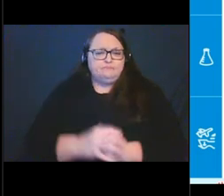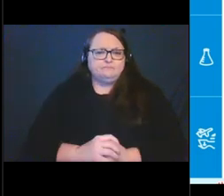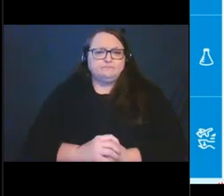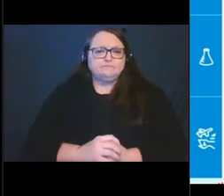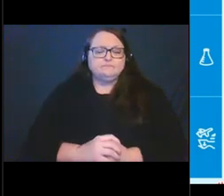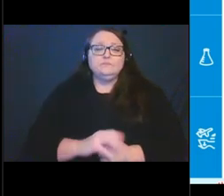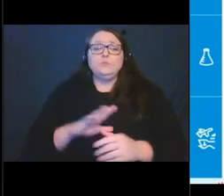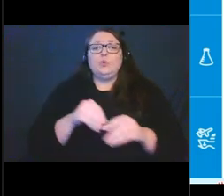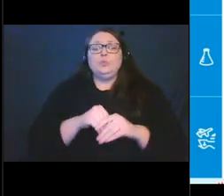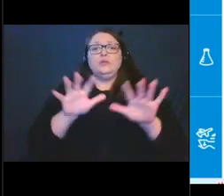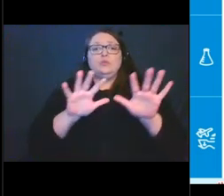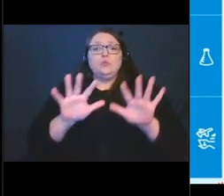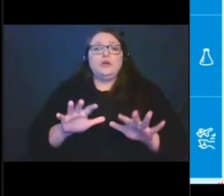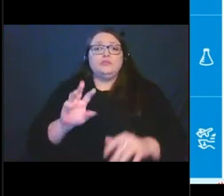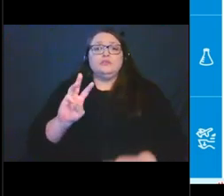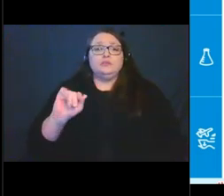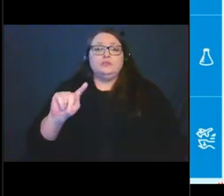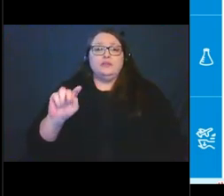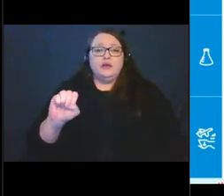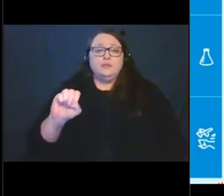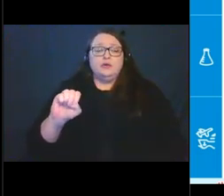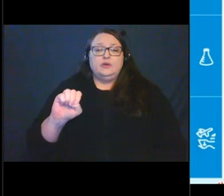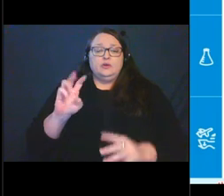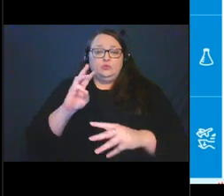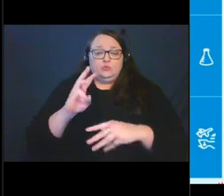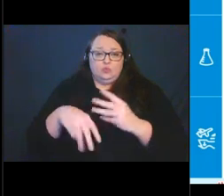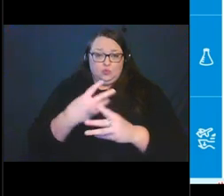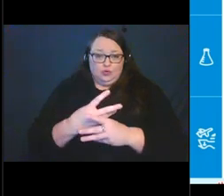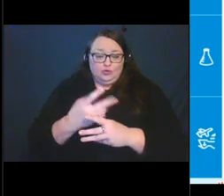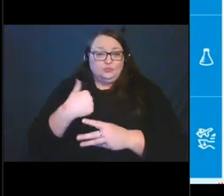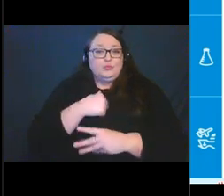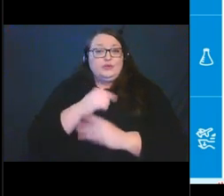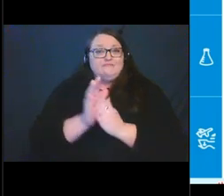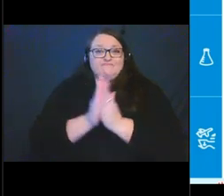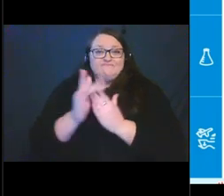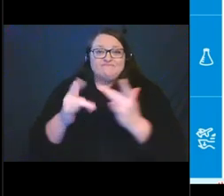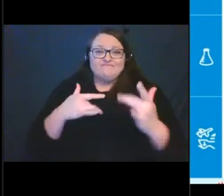world generally get pretty excited when we see correlation scores above 0.6. These five year